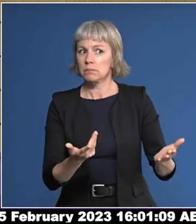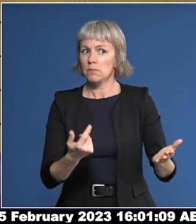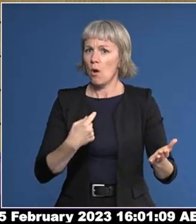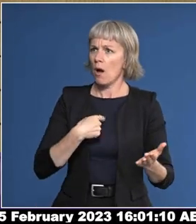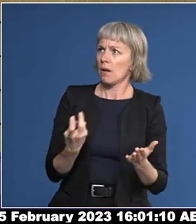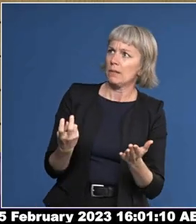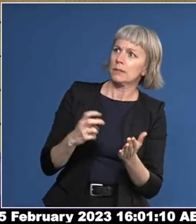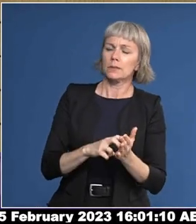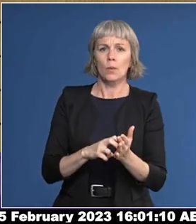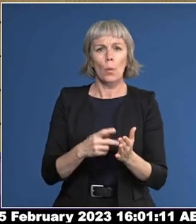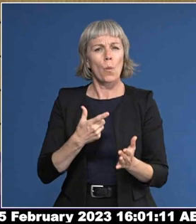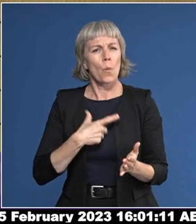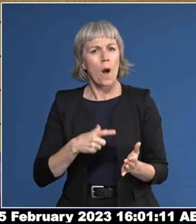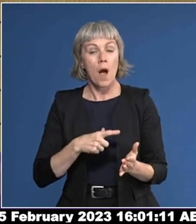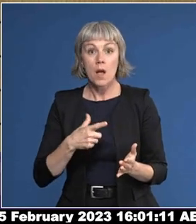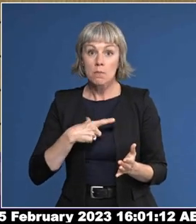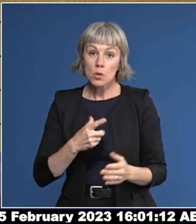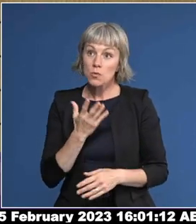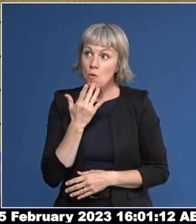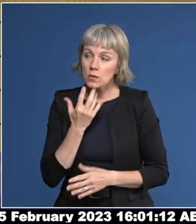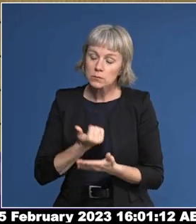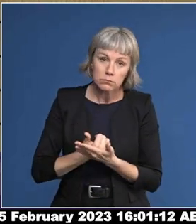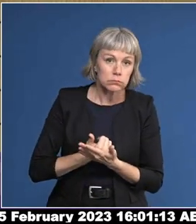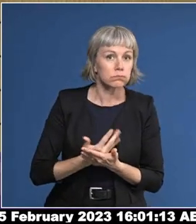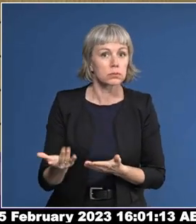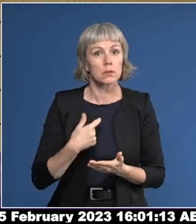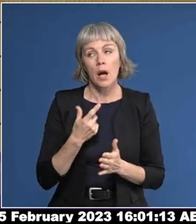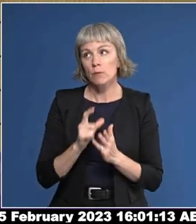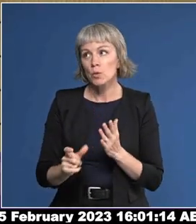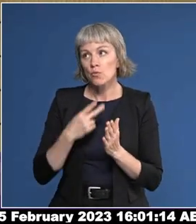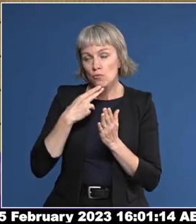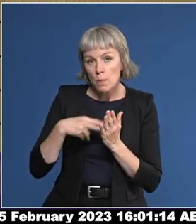Because it costs more money, you do a lot more reporting, you have a lot more systems